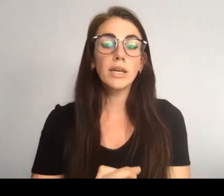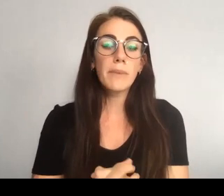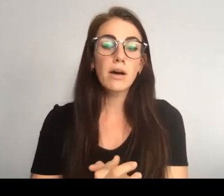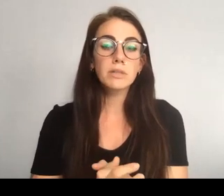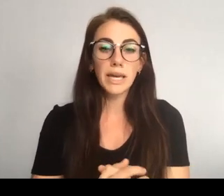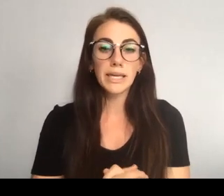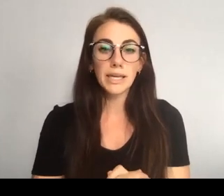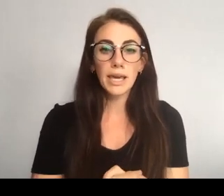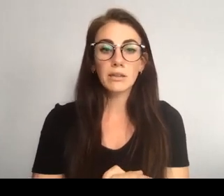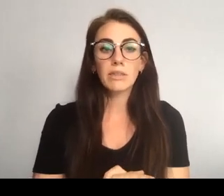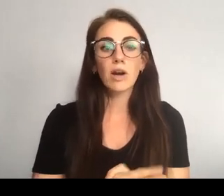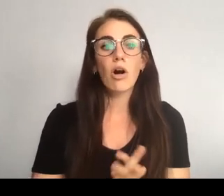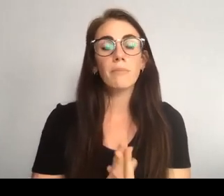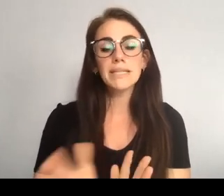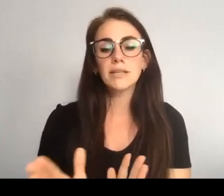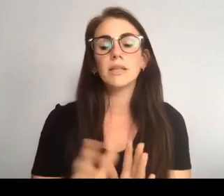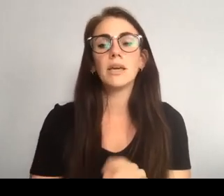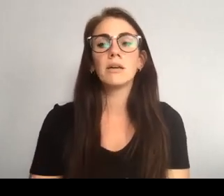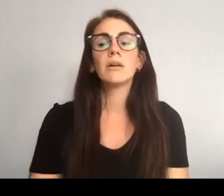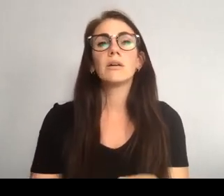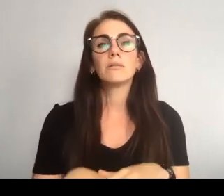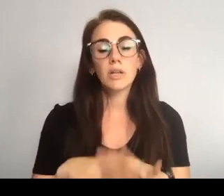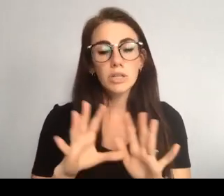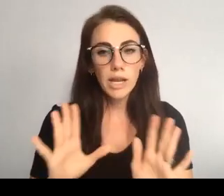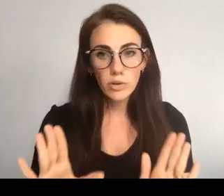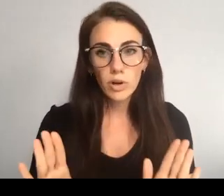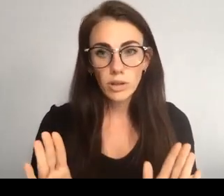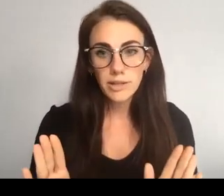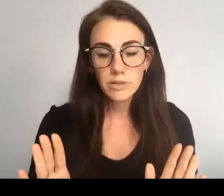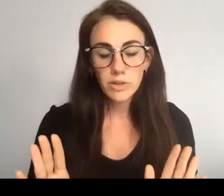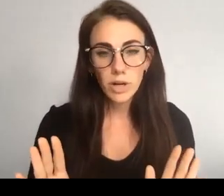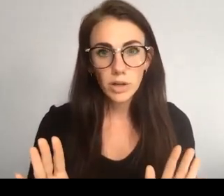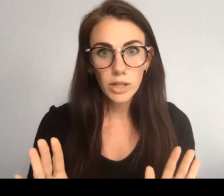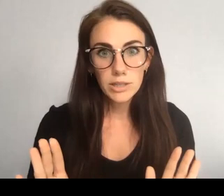about baking a cake there are basically, I know there are lots of different ingredients